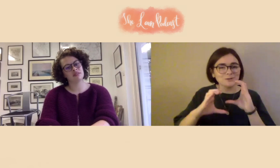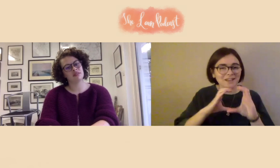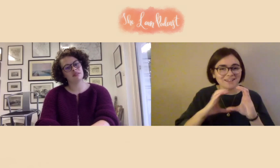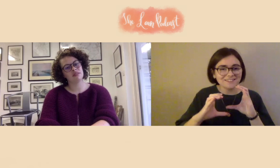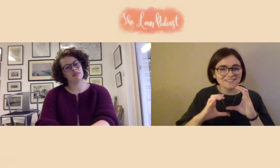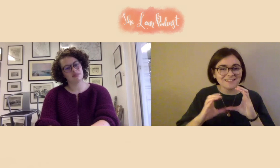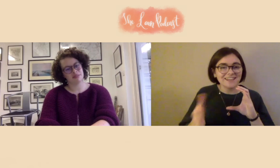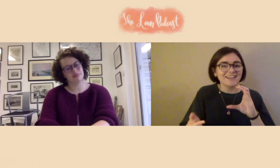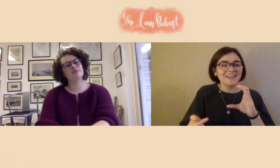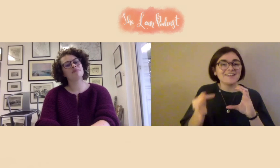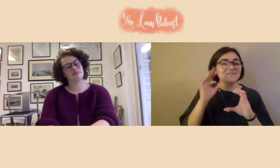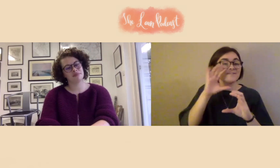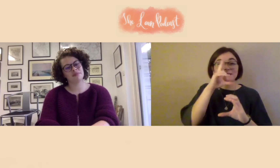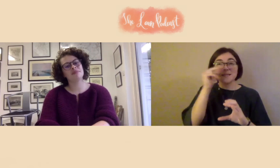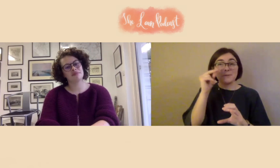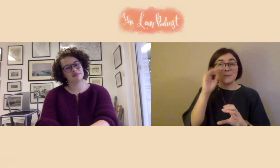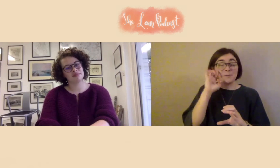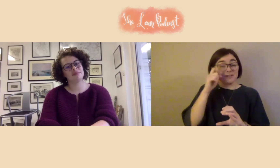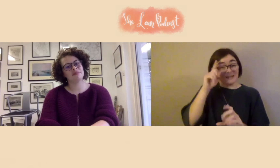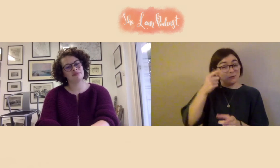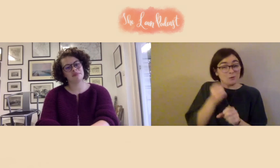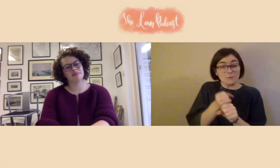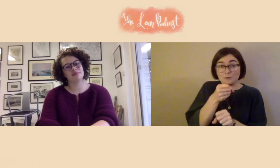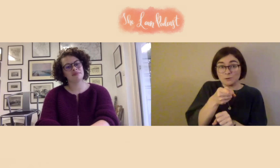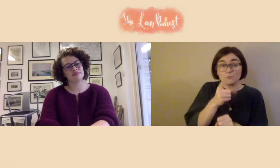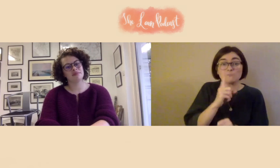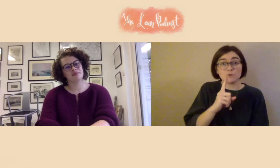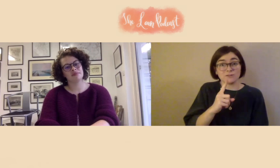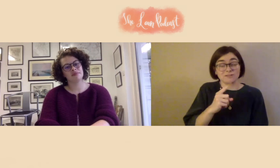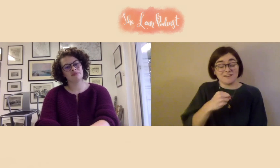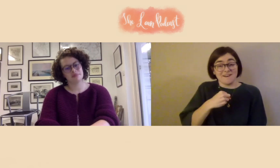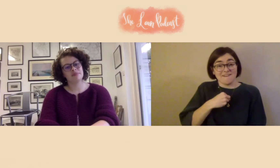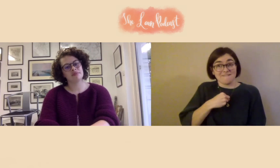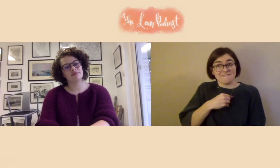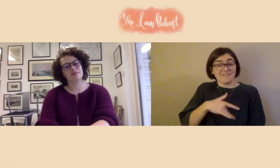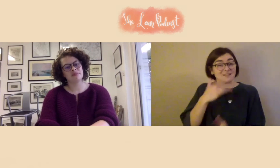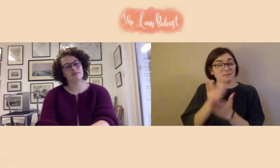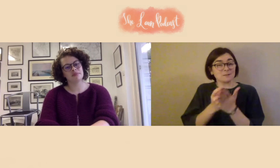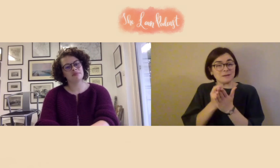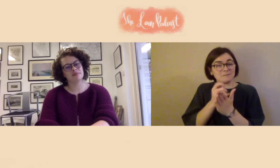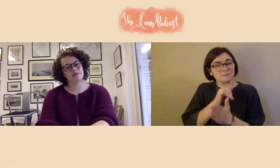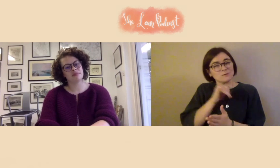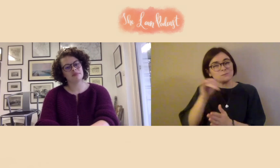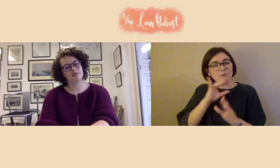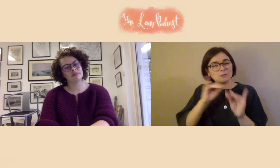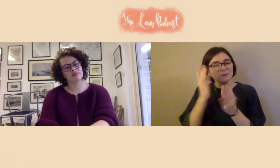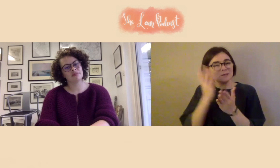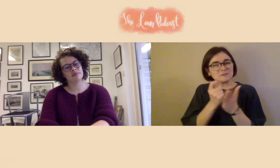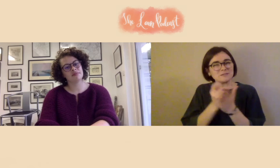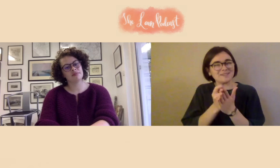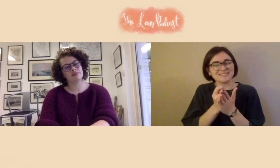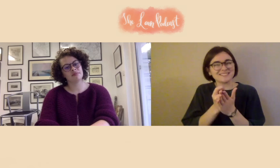and if you're having any issues, you know, for example, and I feel sometimes when it comes to remote interpreting,